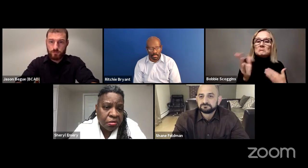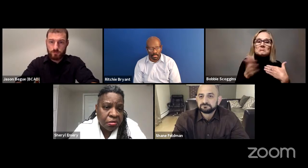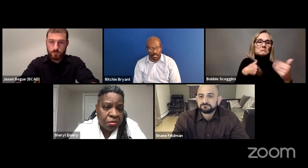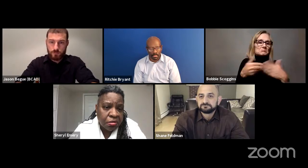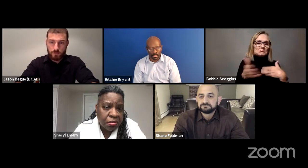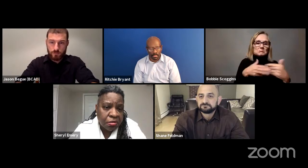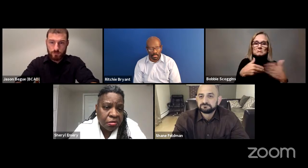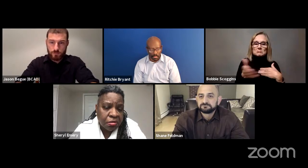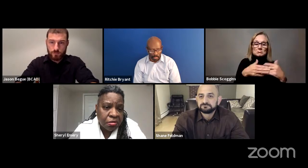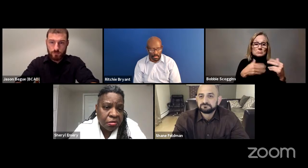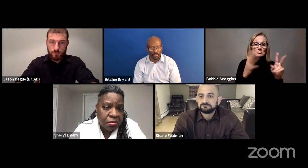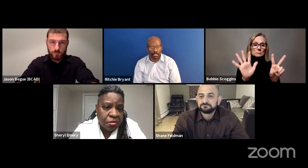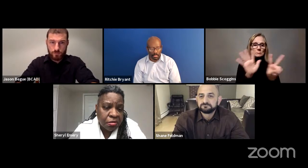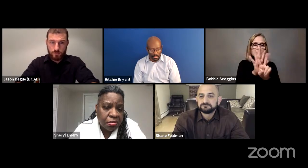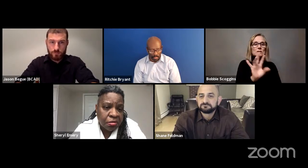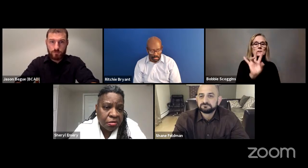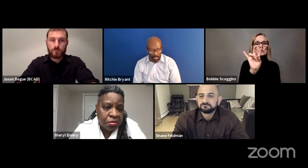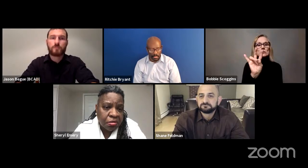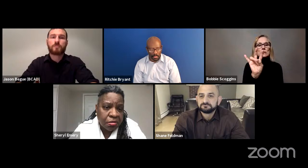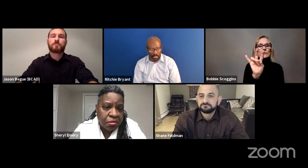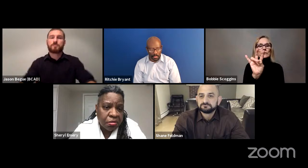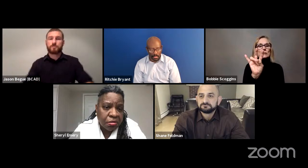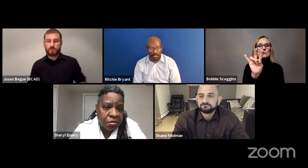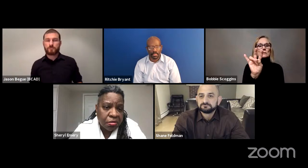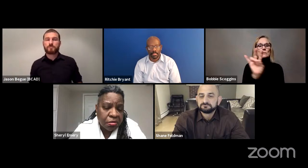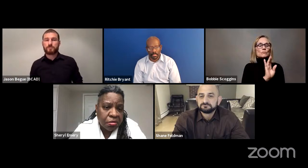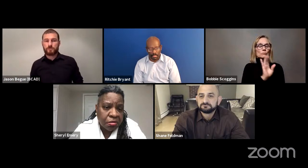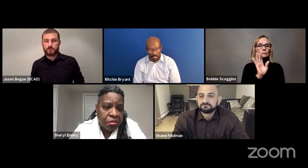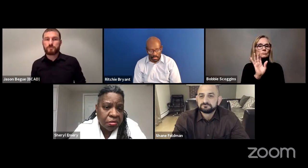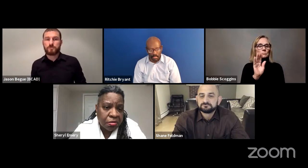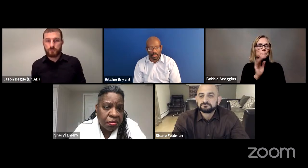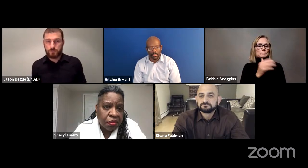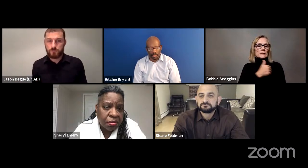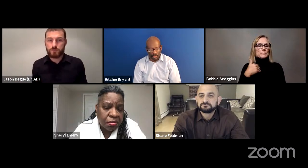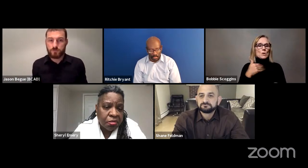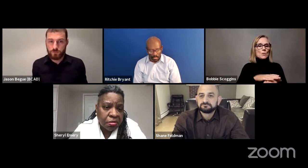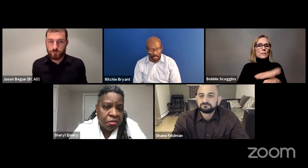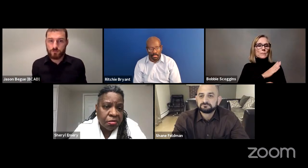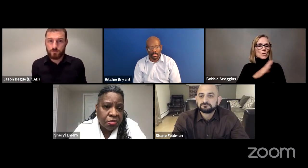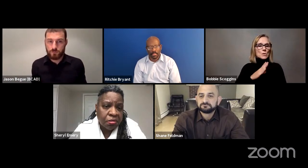to be a CDI. The other members could be Deaf or hearing, it didn't matter, for total of